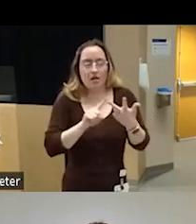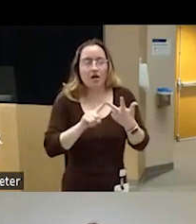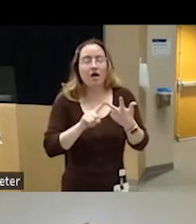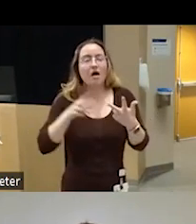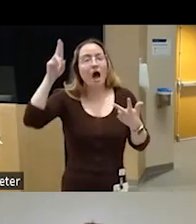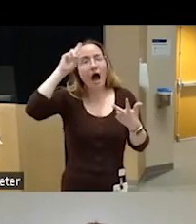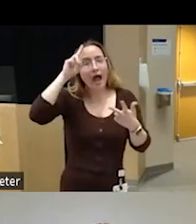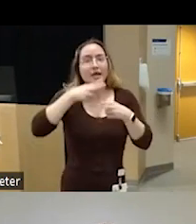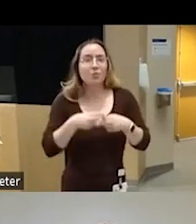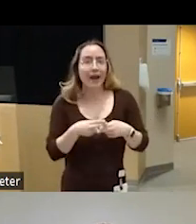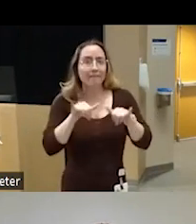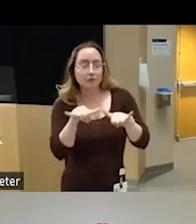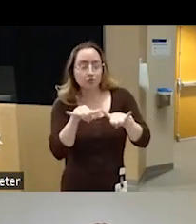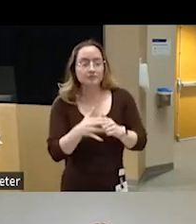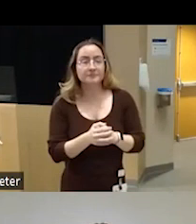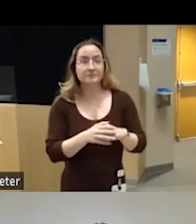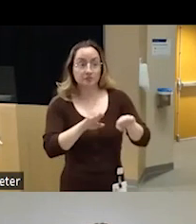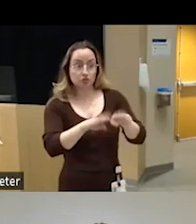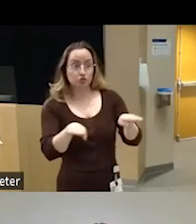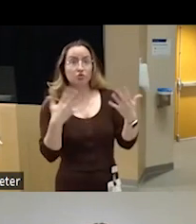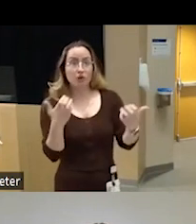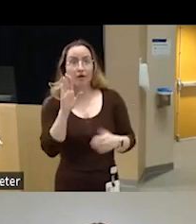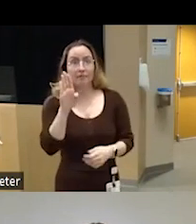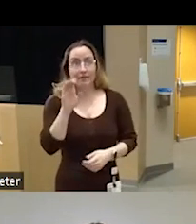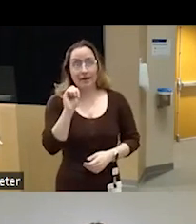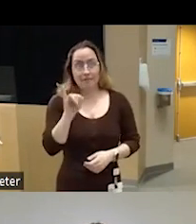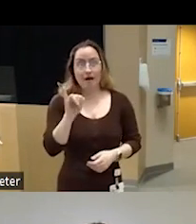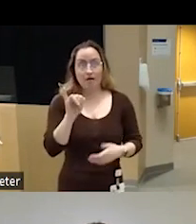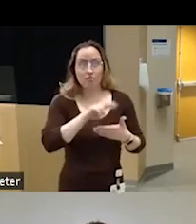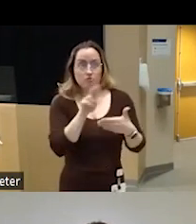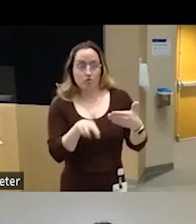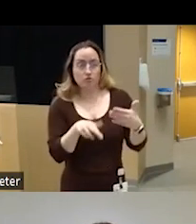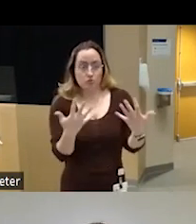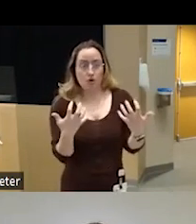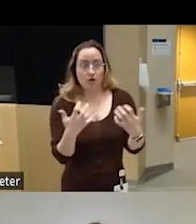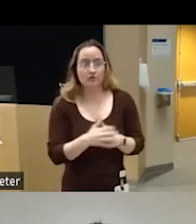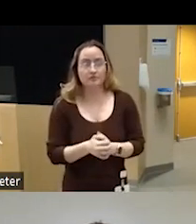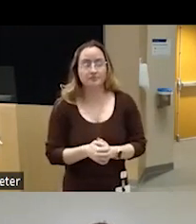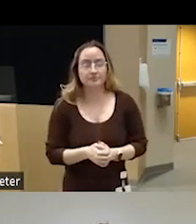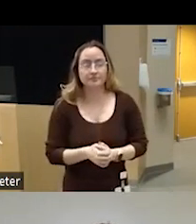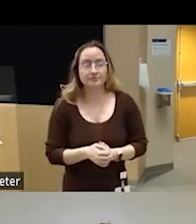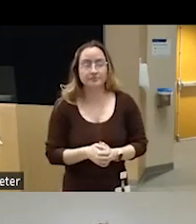In kids, you want BMI percentiles and z-scores. Which are norms for H and development?